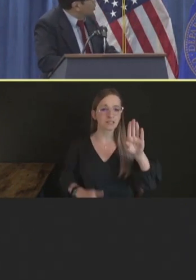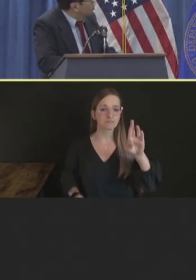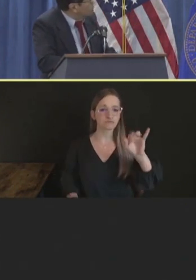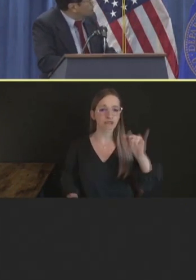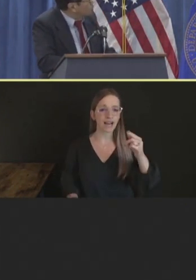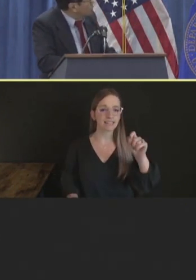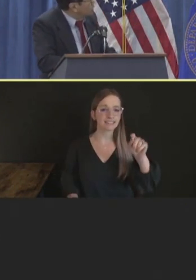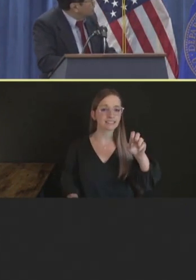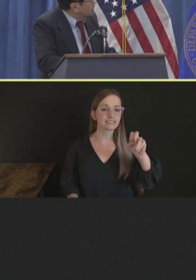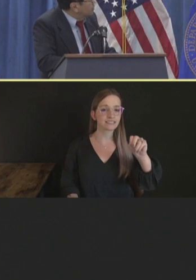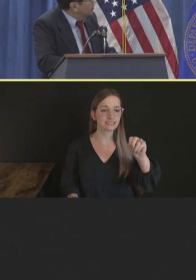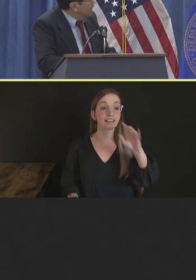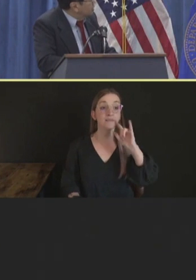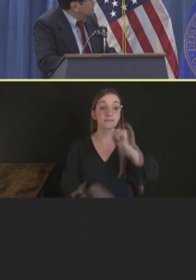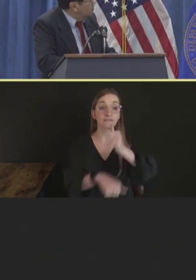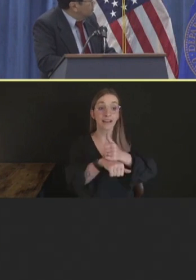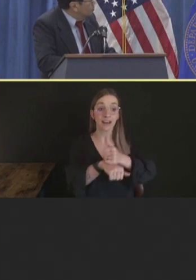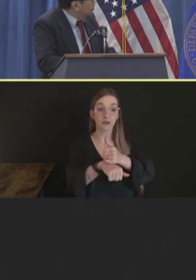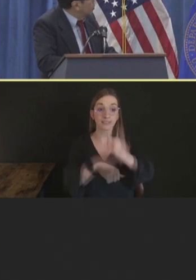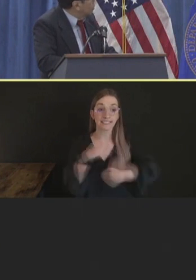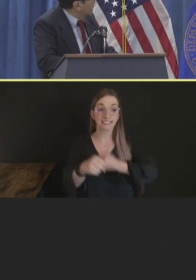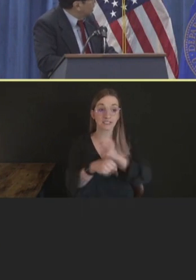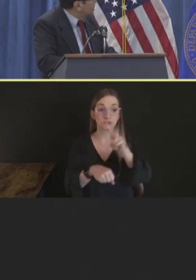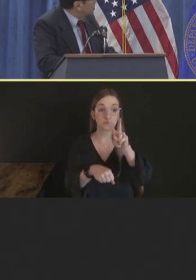build trust in the safety of vaccines via rigorous science.